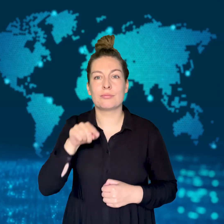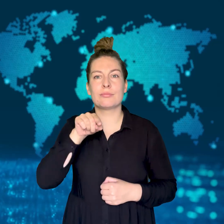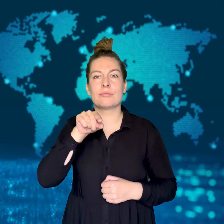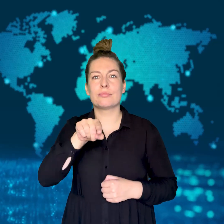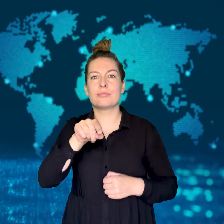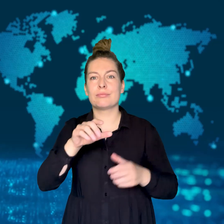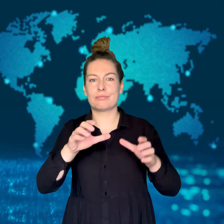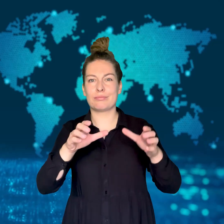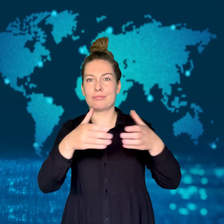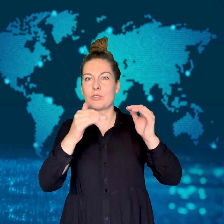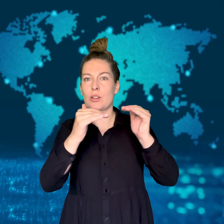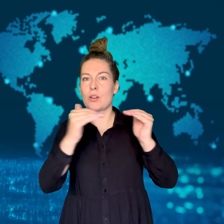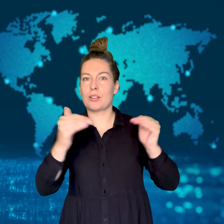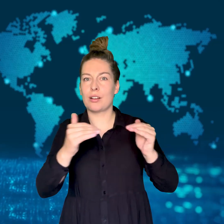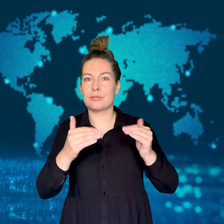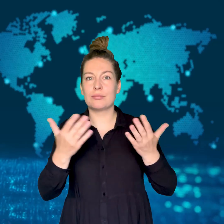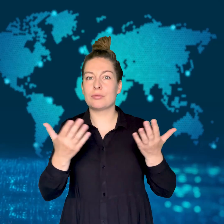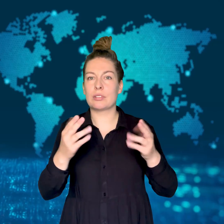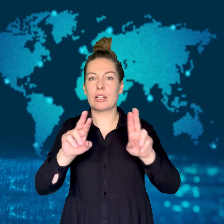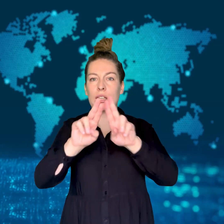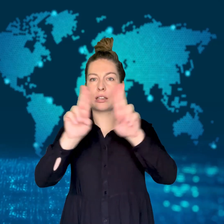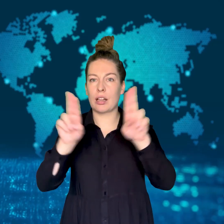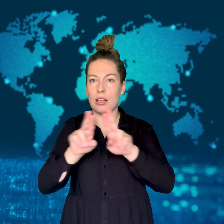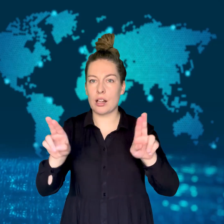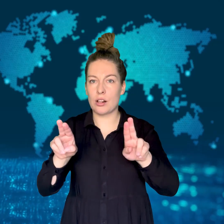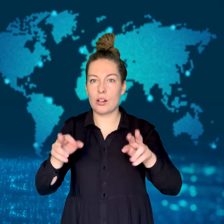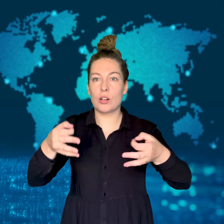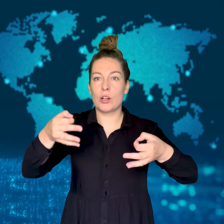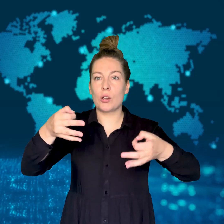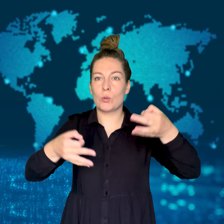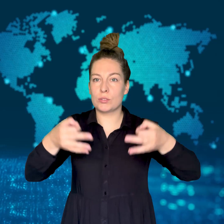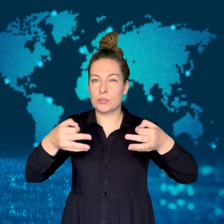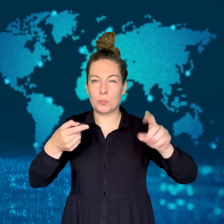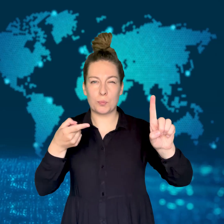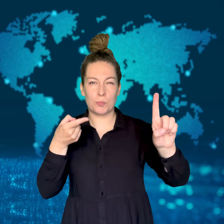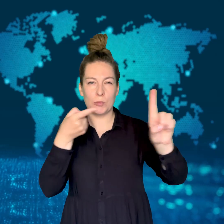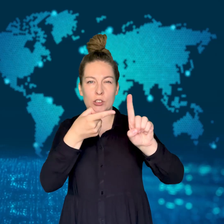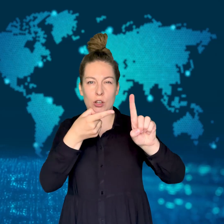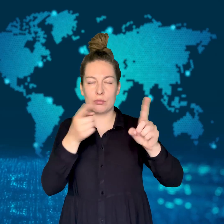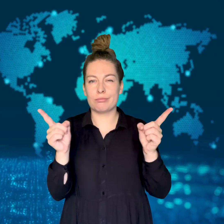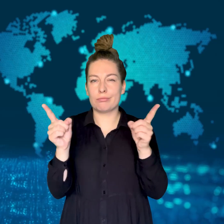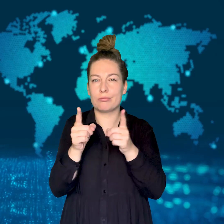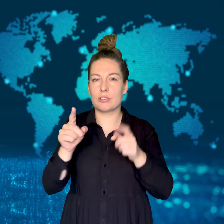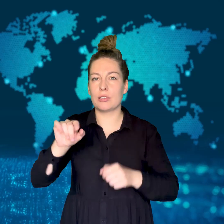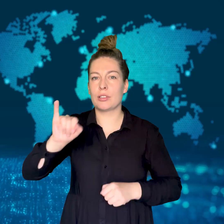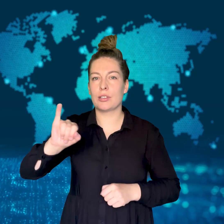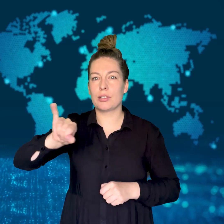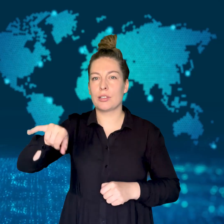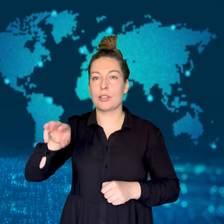The organization operates globally, protecting people who are in poverty from